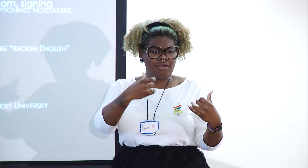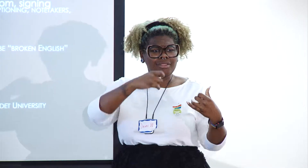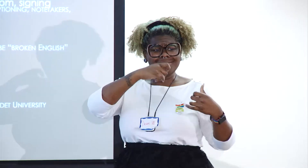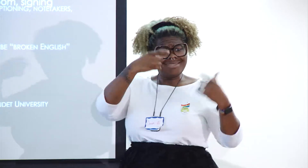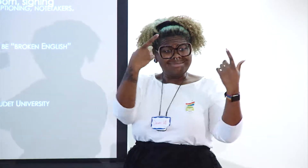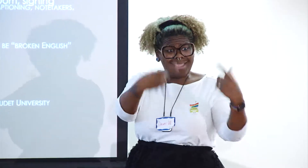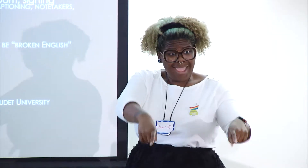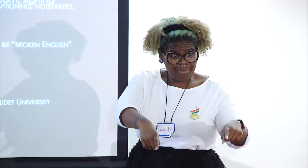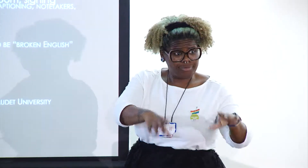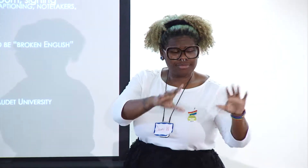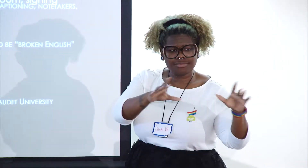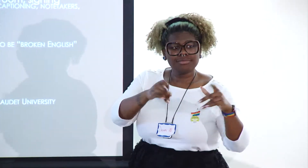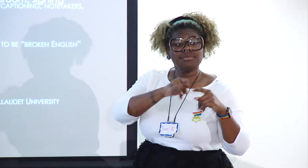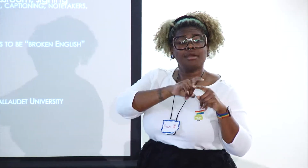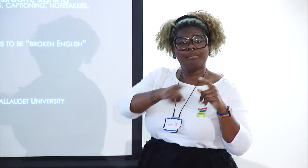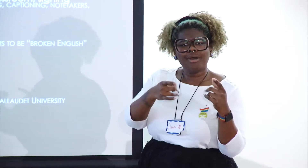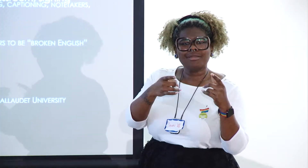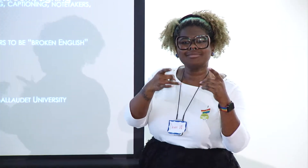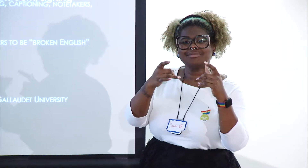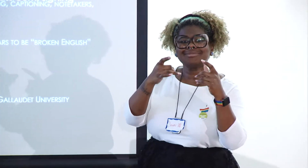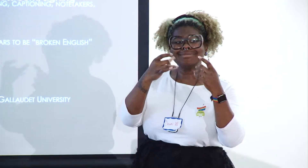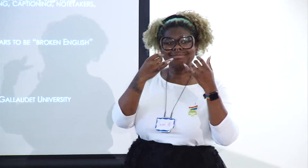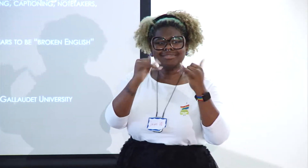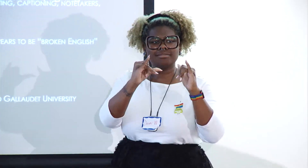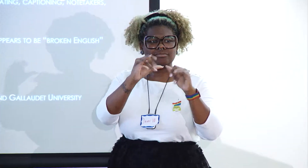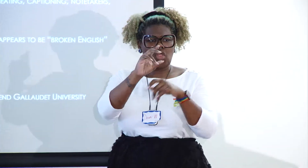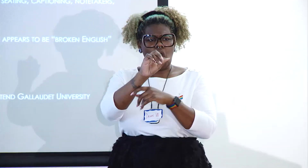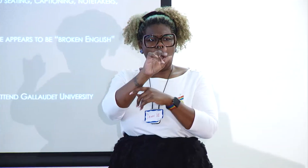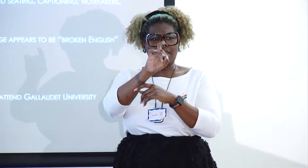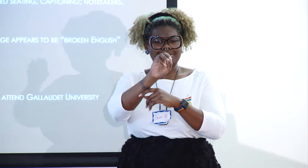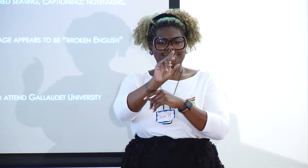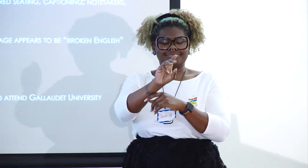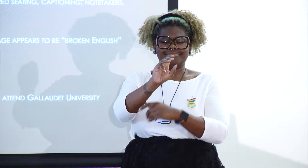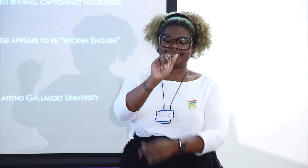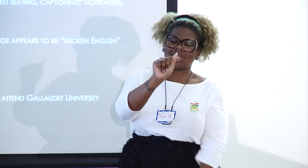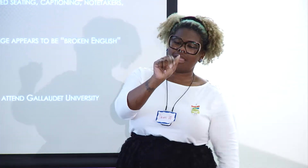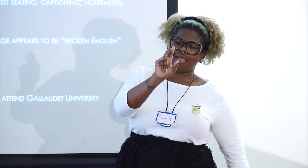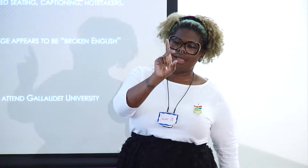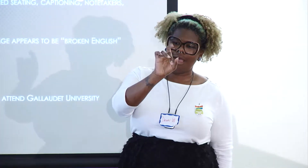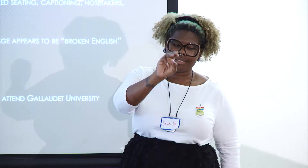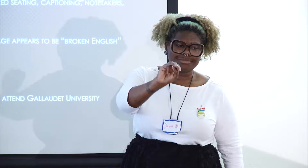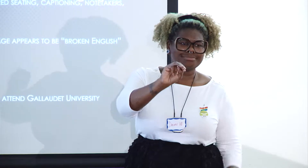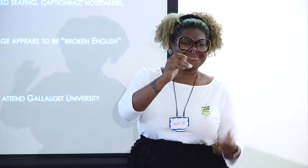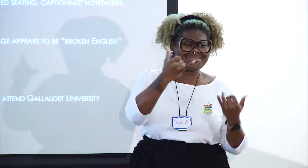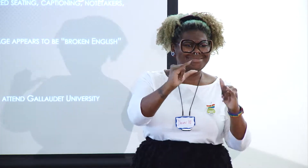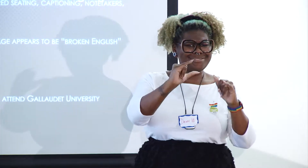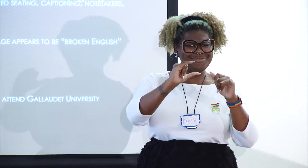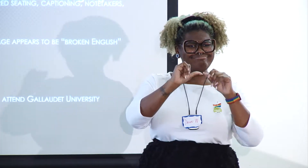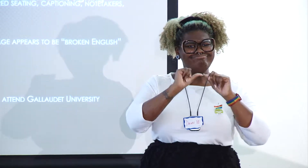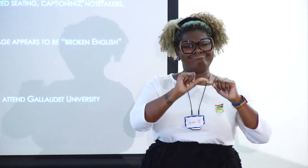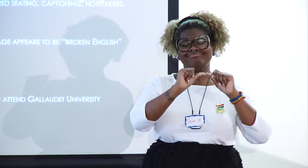Fortunately, in the modern day, that doesn't specifically happen, but there's still quite a bit of audism